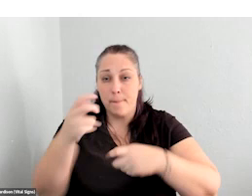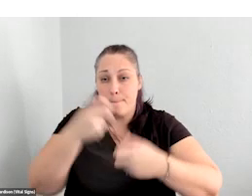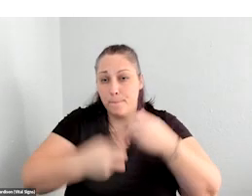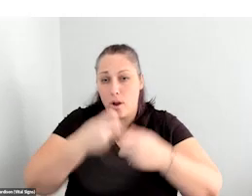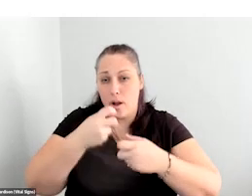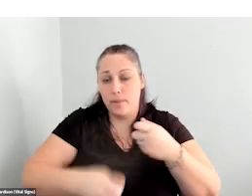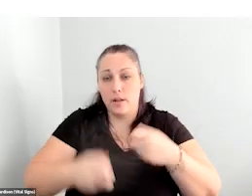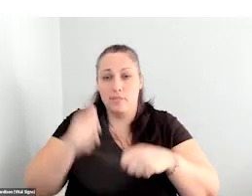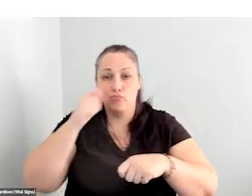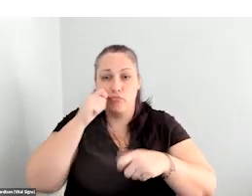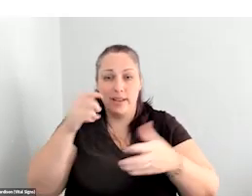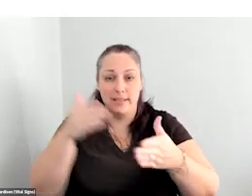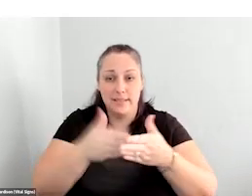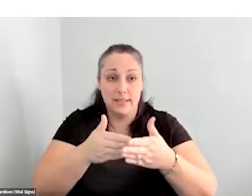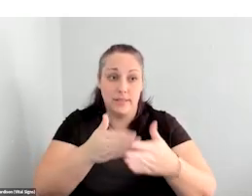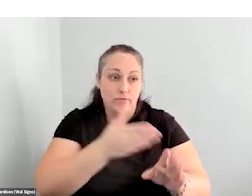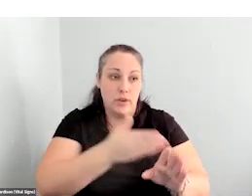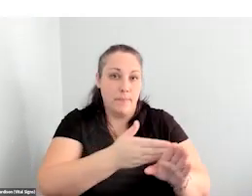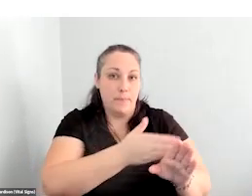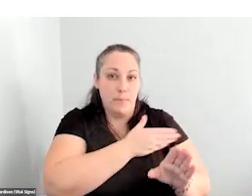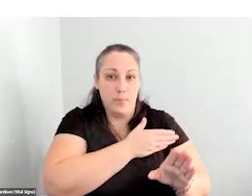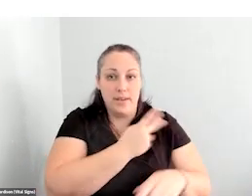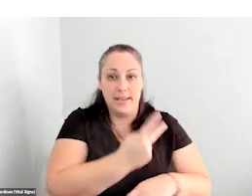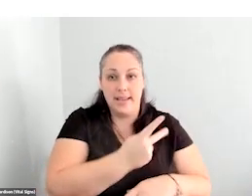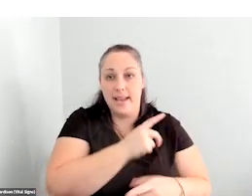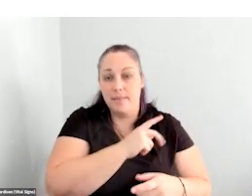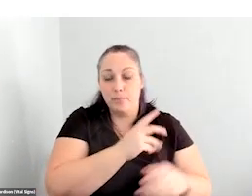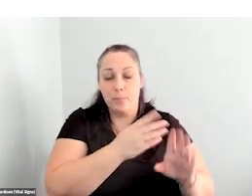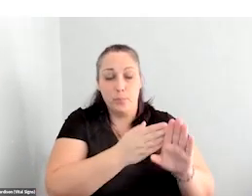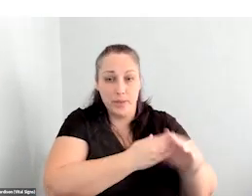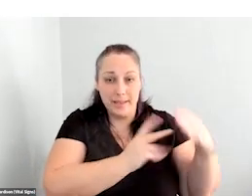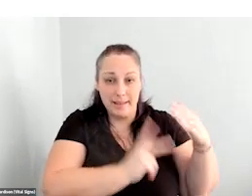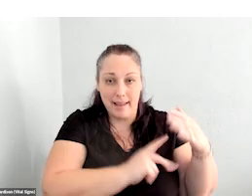Pre-k through college, graduate school, to improve STEM education outcomes.